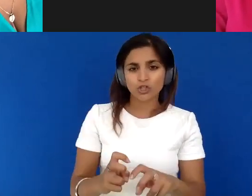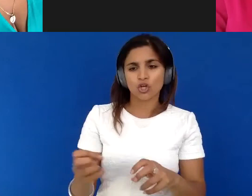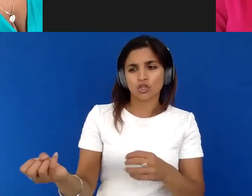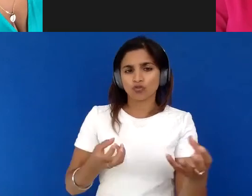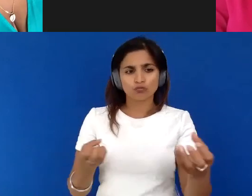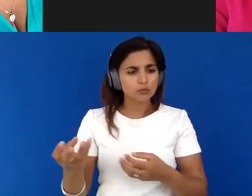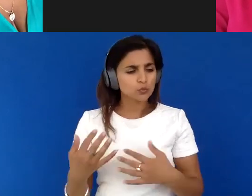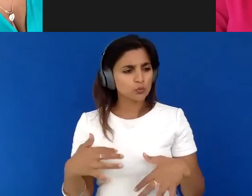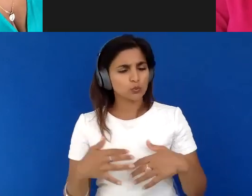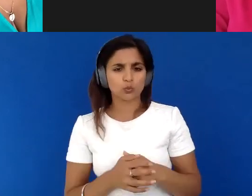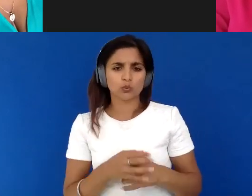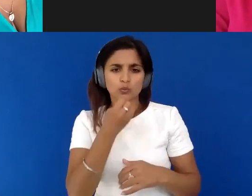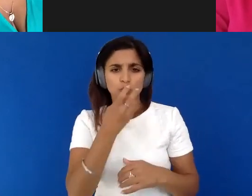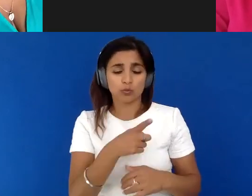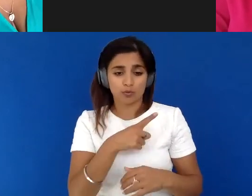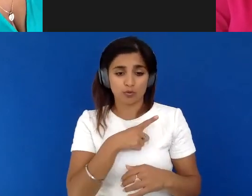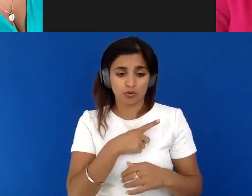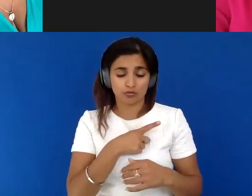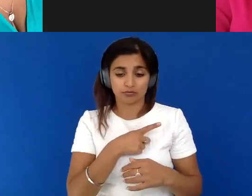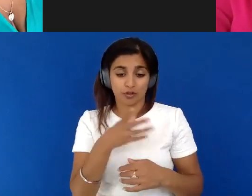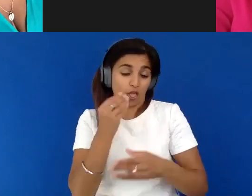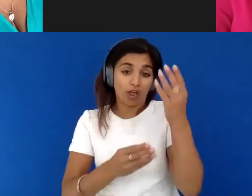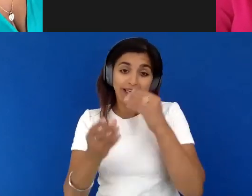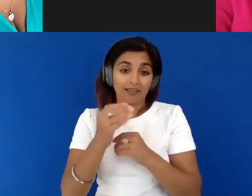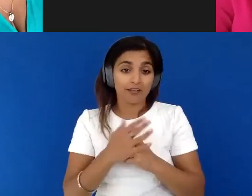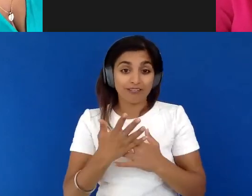learning learning learning that's what we all need to be doing but also just